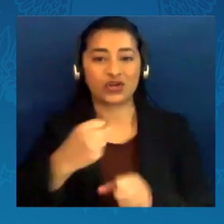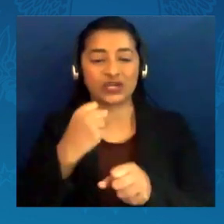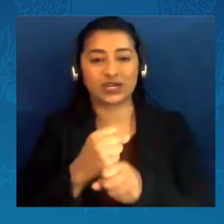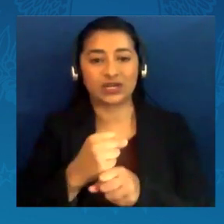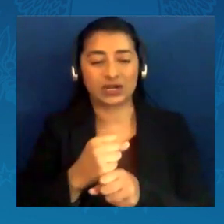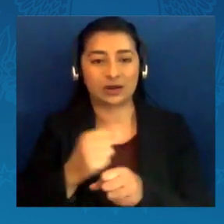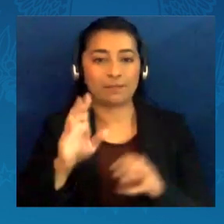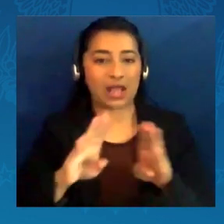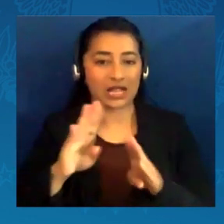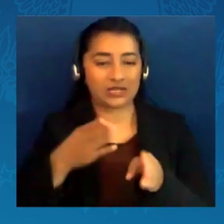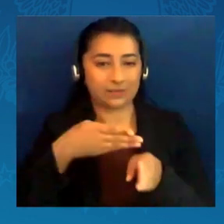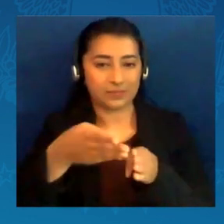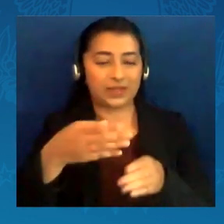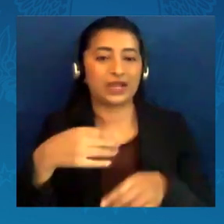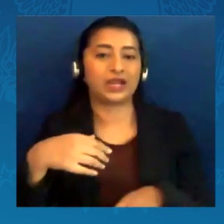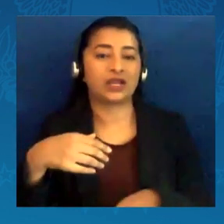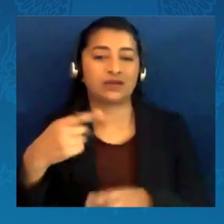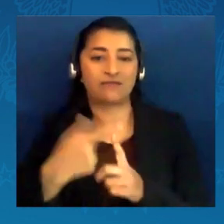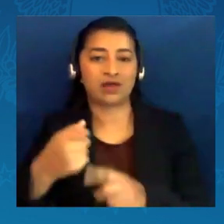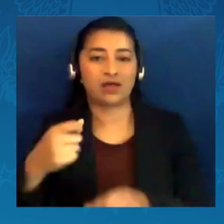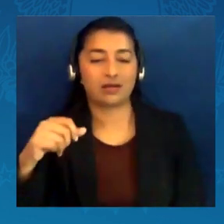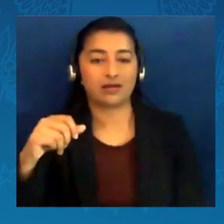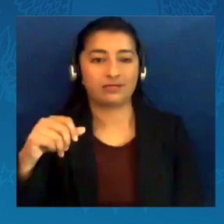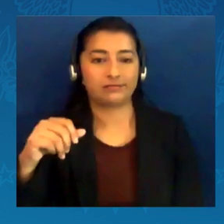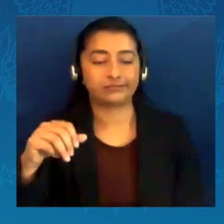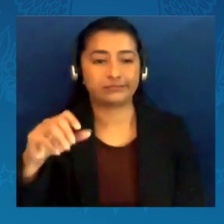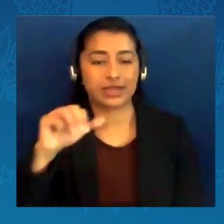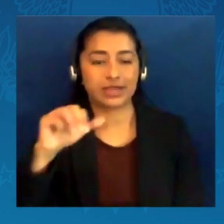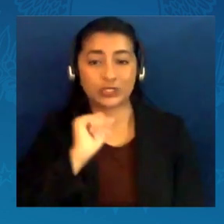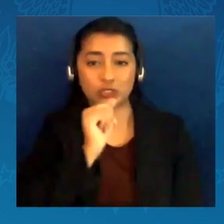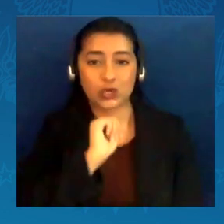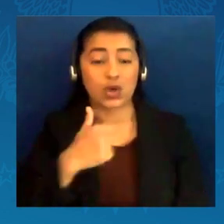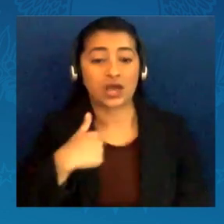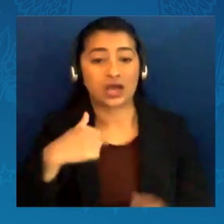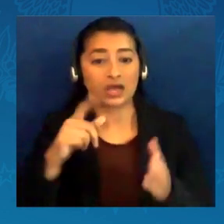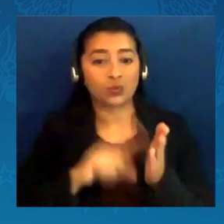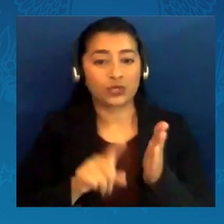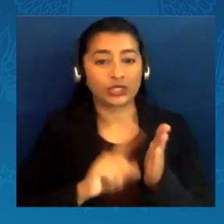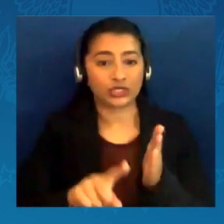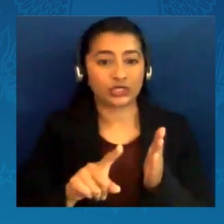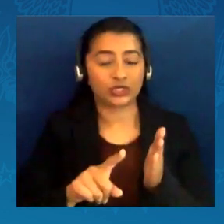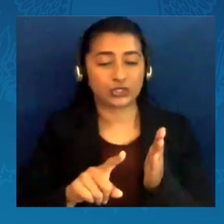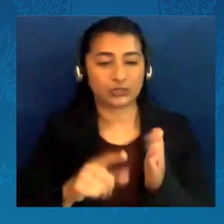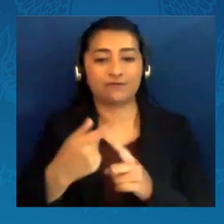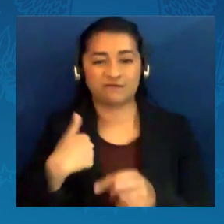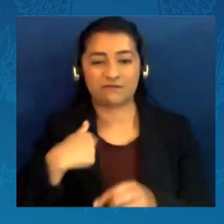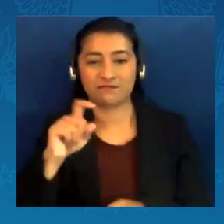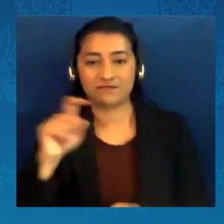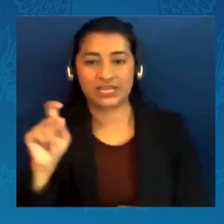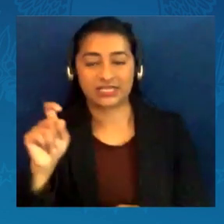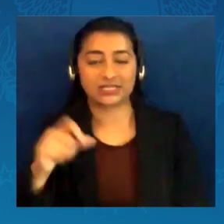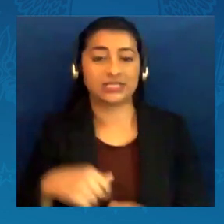and the research I'm doing here is working doctor with the effects of ocean acidification,